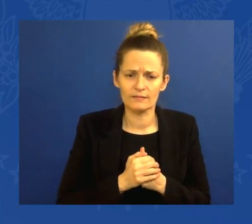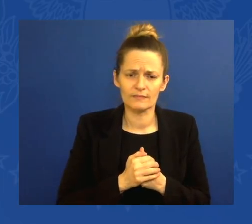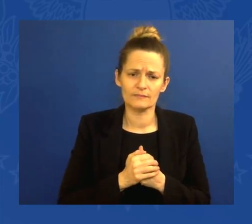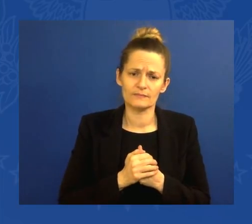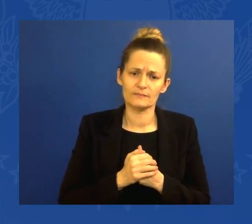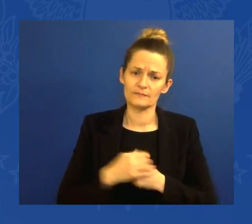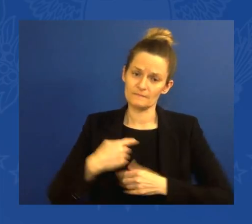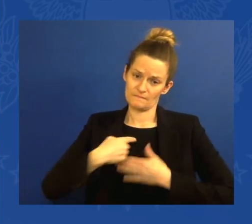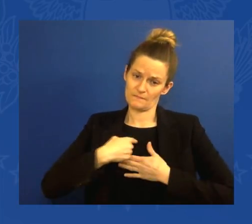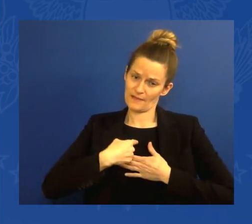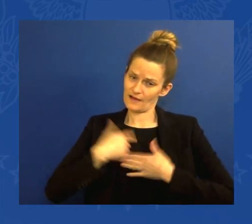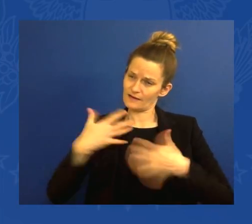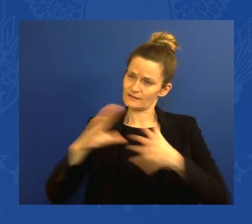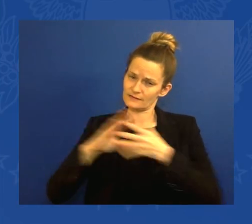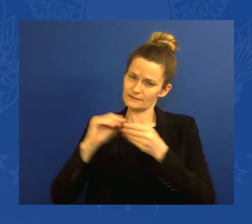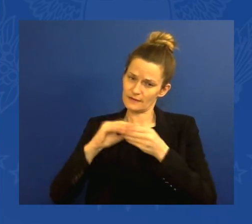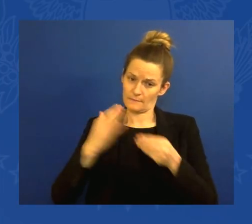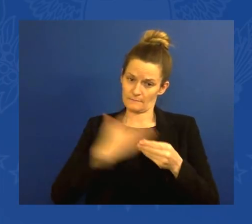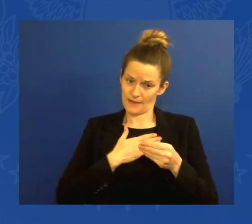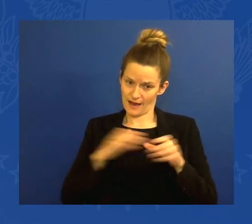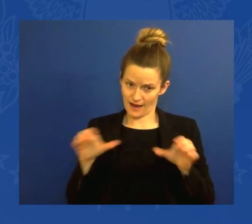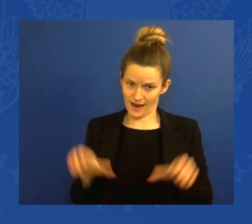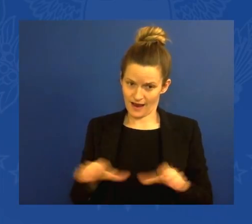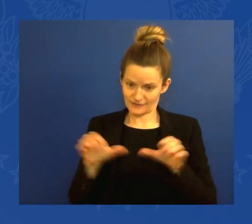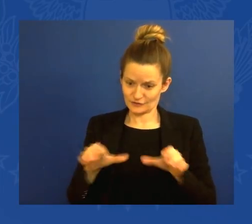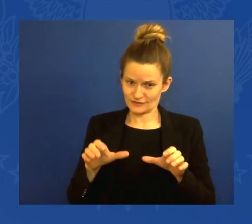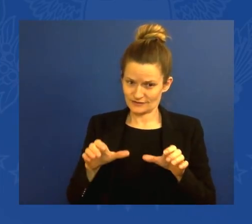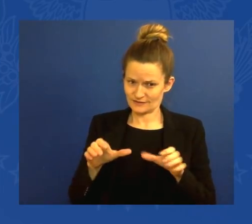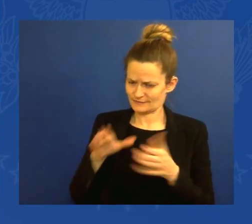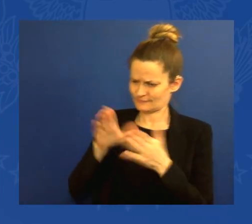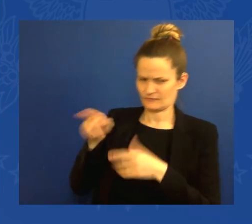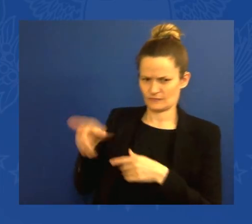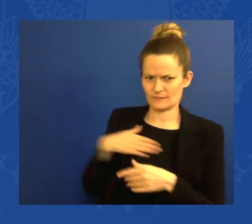And nothing would have been complete without them here today.